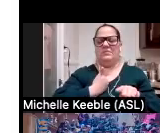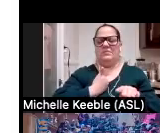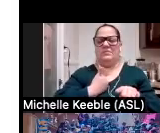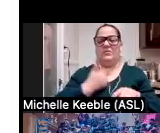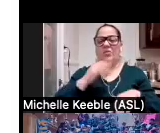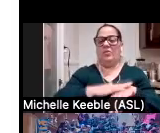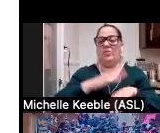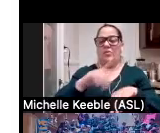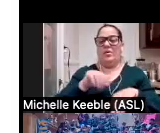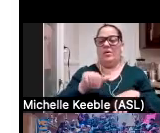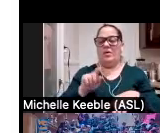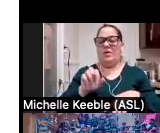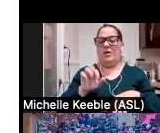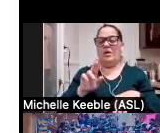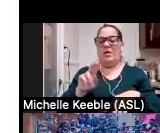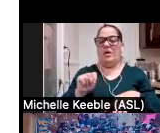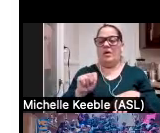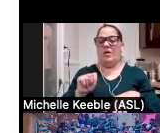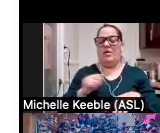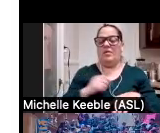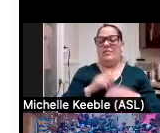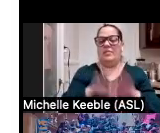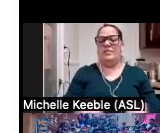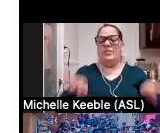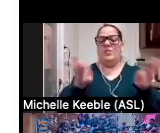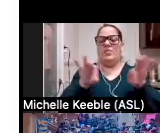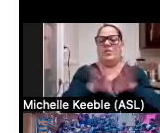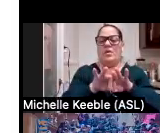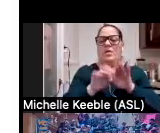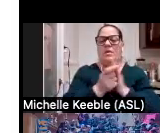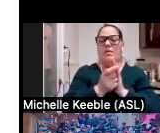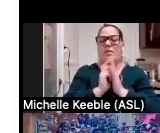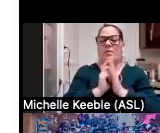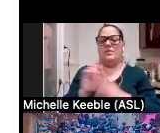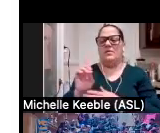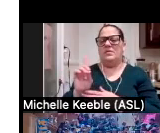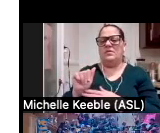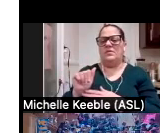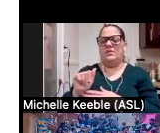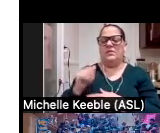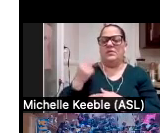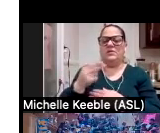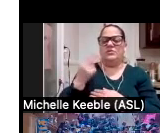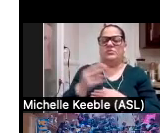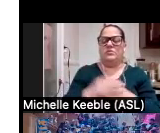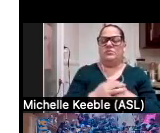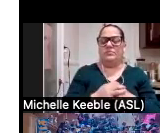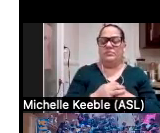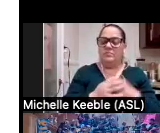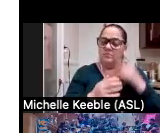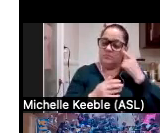arc of key moments in disability history over the last 150 years. And then as Natalie will show you